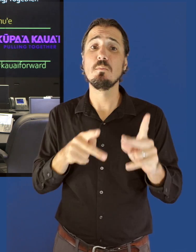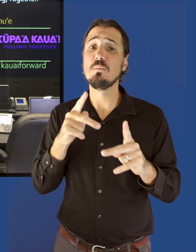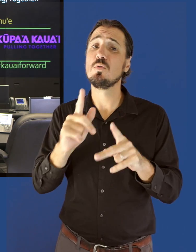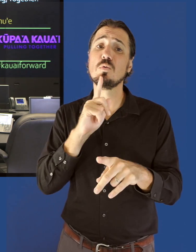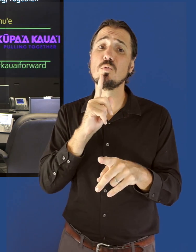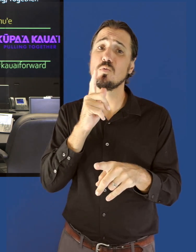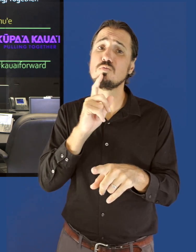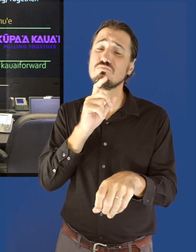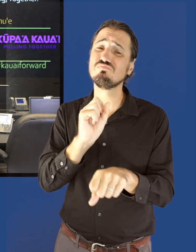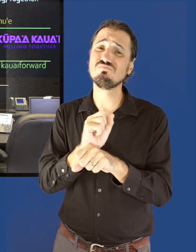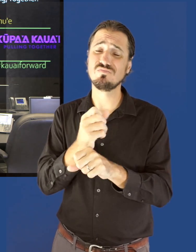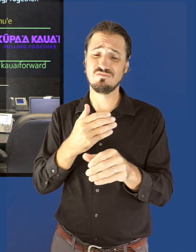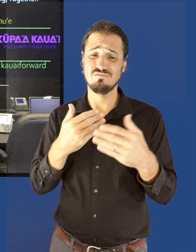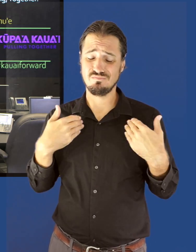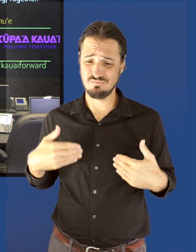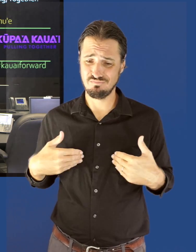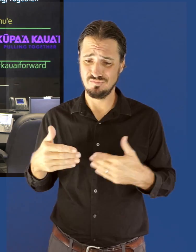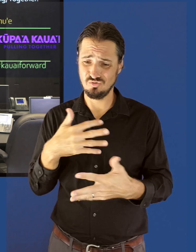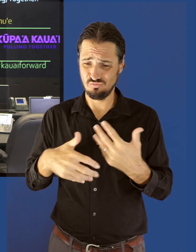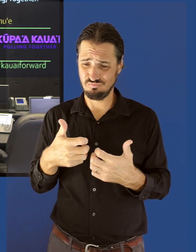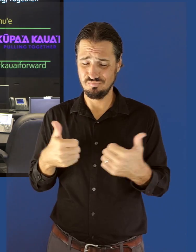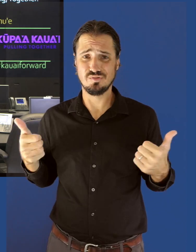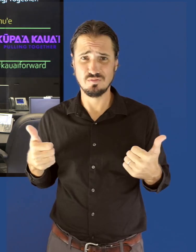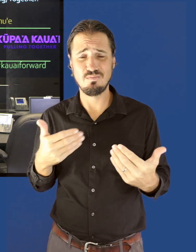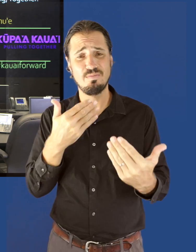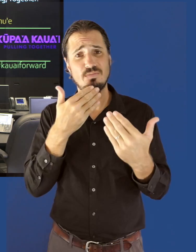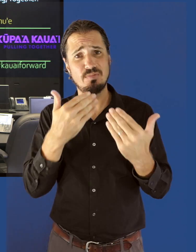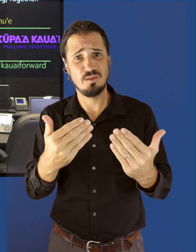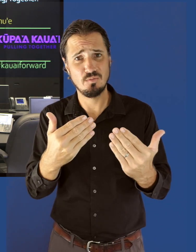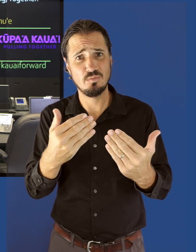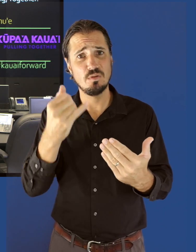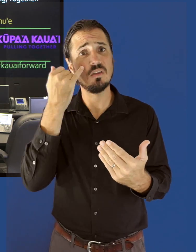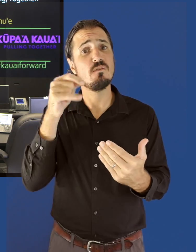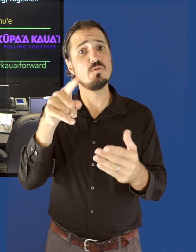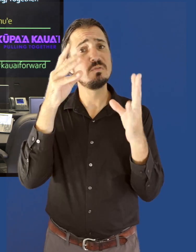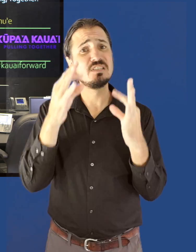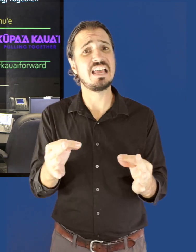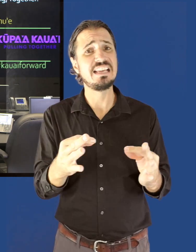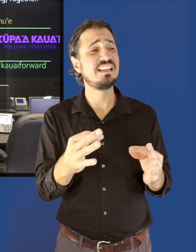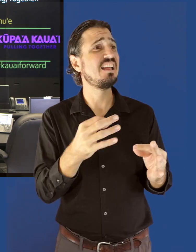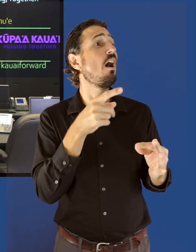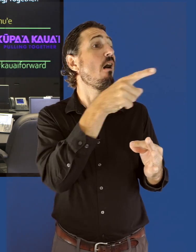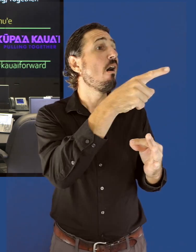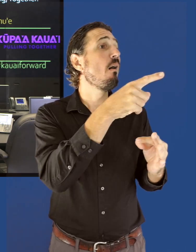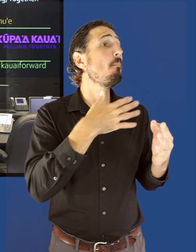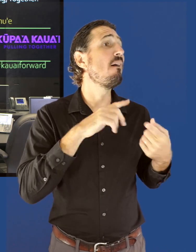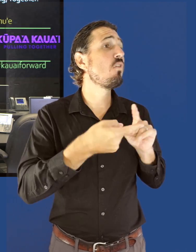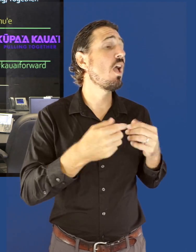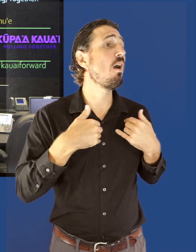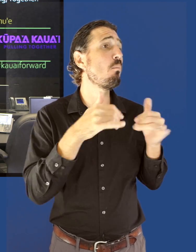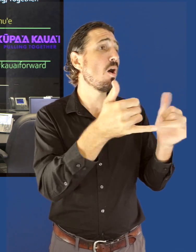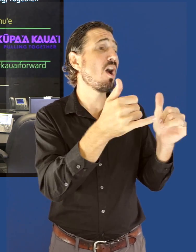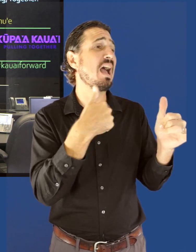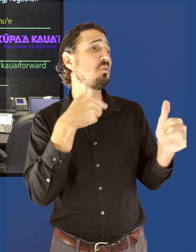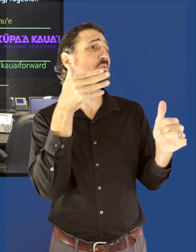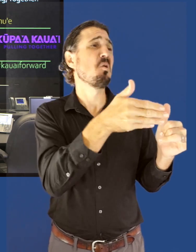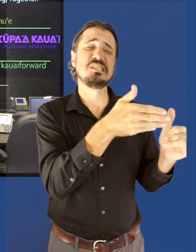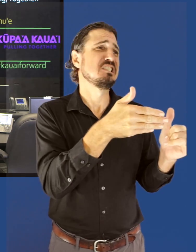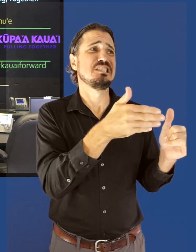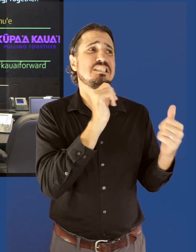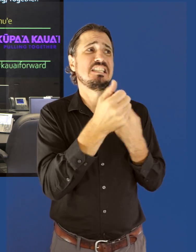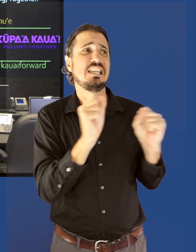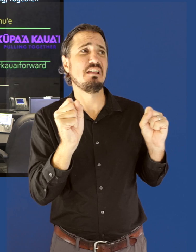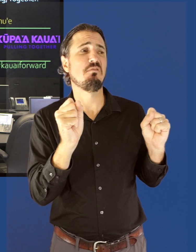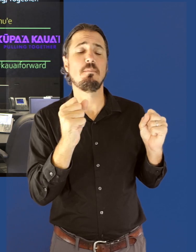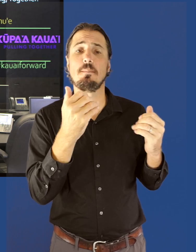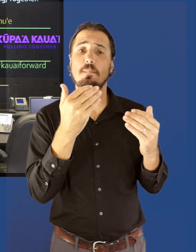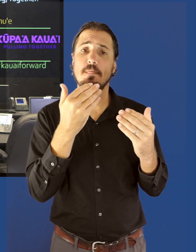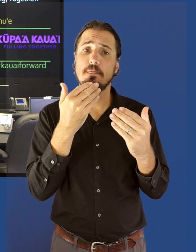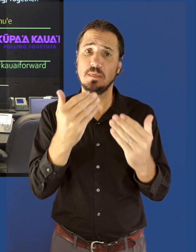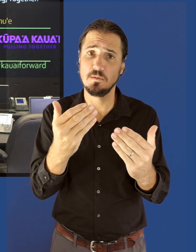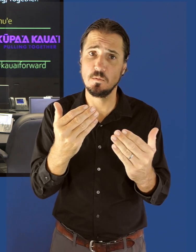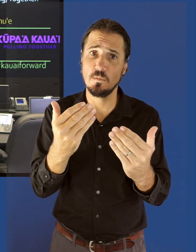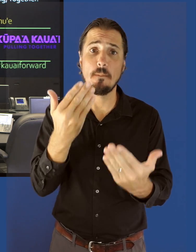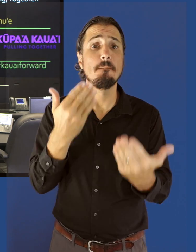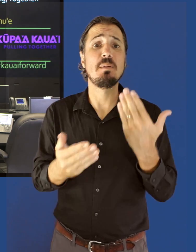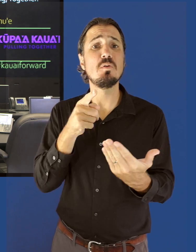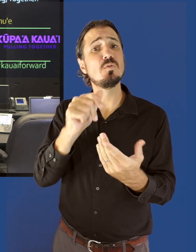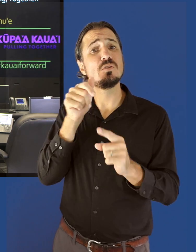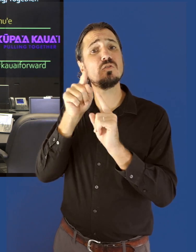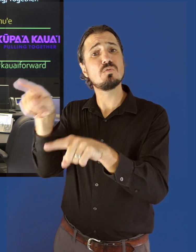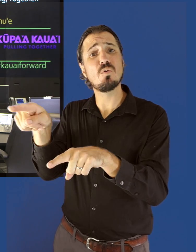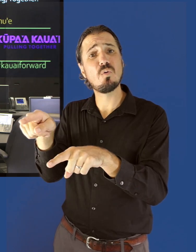For every person who has opted out of going to a BBQ with your friends, or birthday parties with your extended ‘ohana, or may have even skipped a wedding or funeral for a loved one…